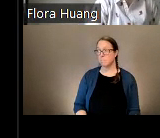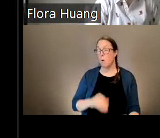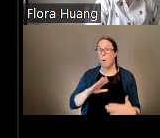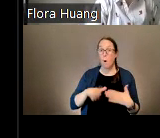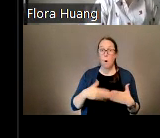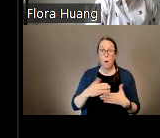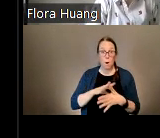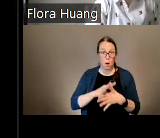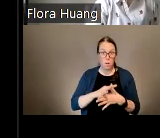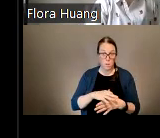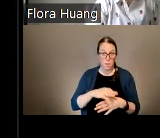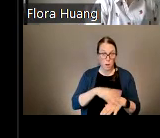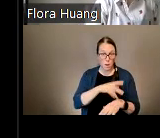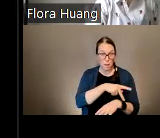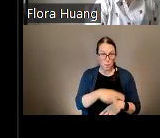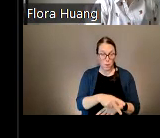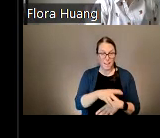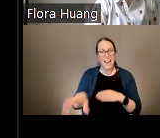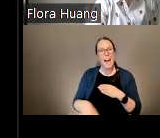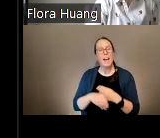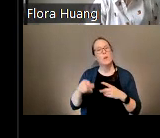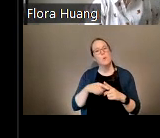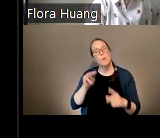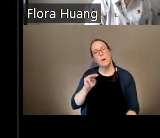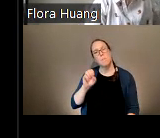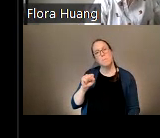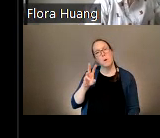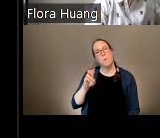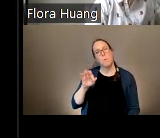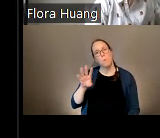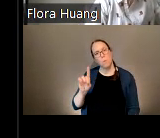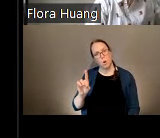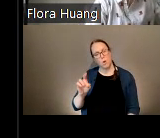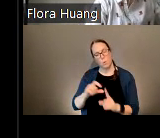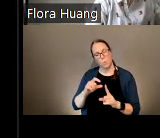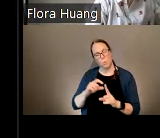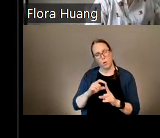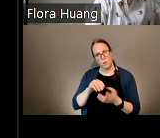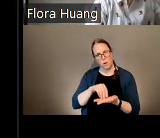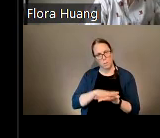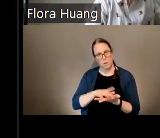from your PowerPoint into a Microsoft word document. You could use different headings to delineate